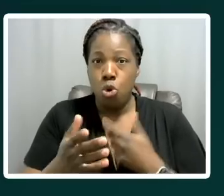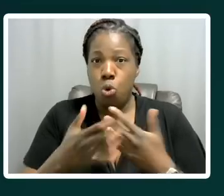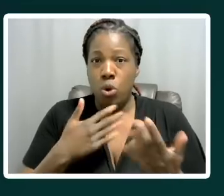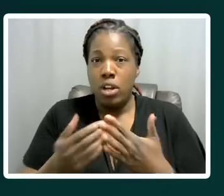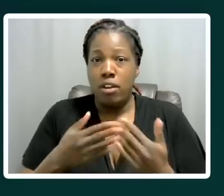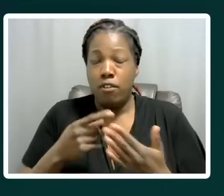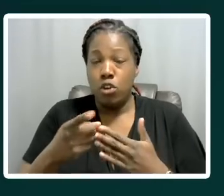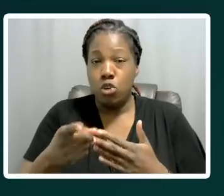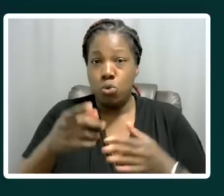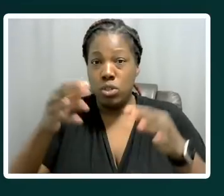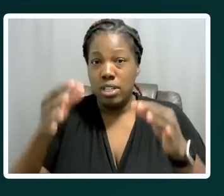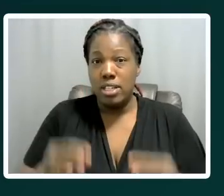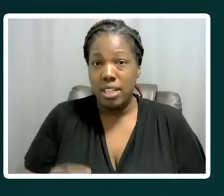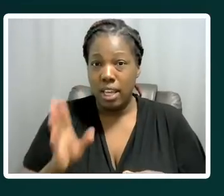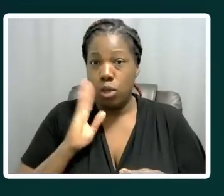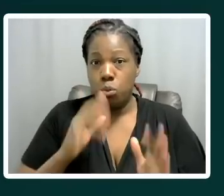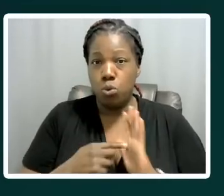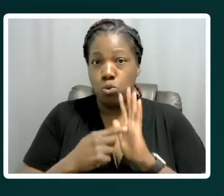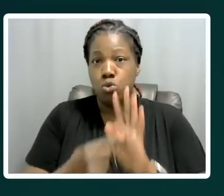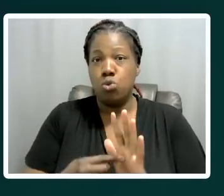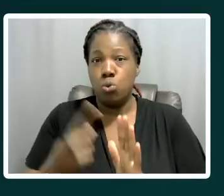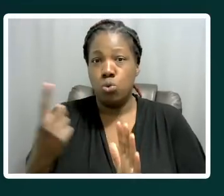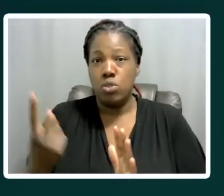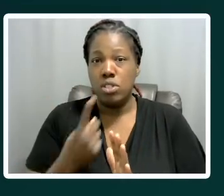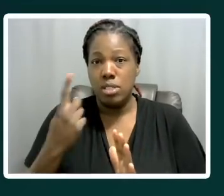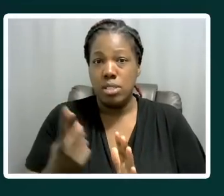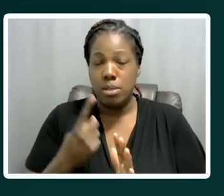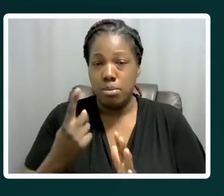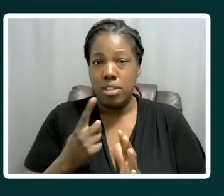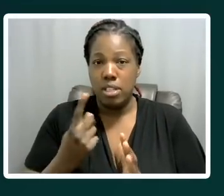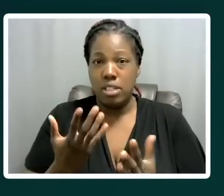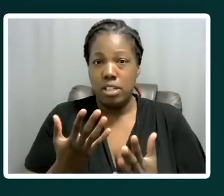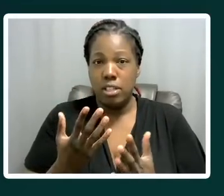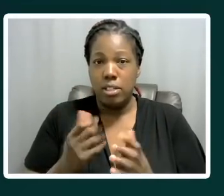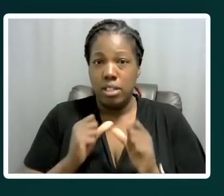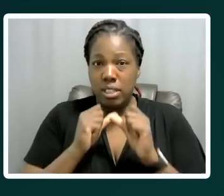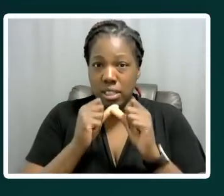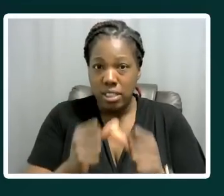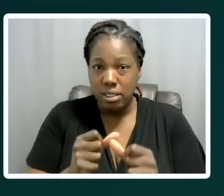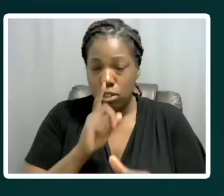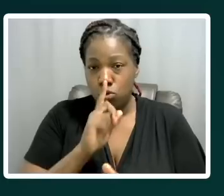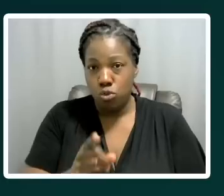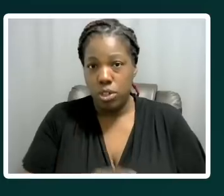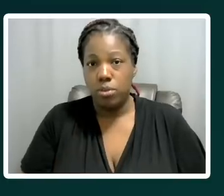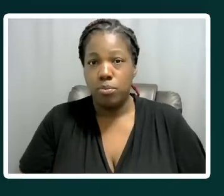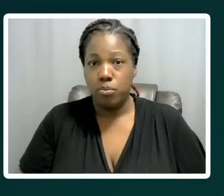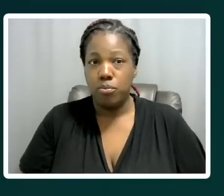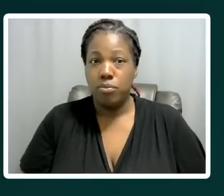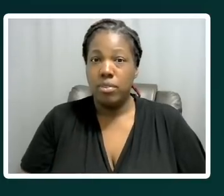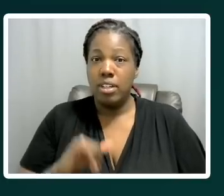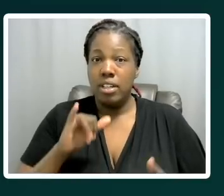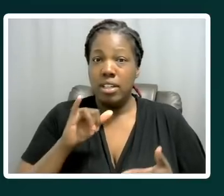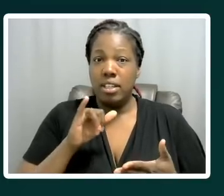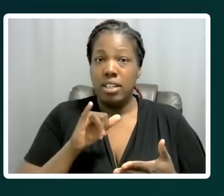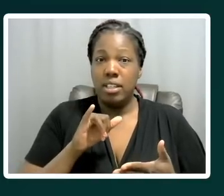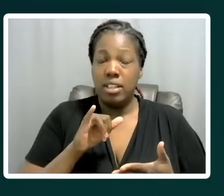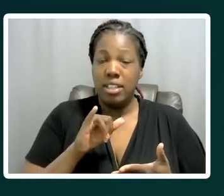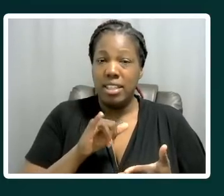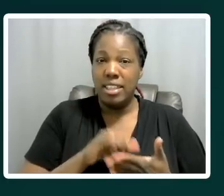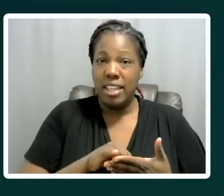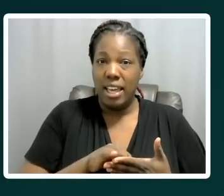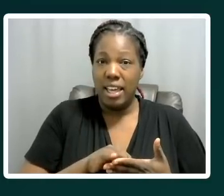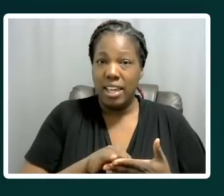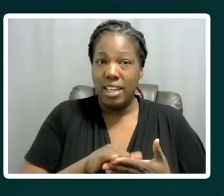it showed something consistent and realistic. That, of course, isn't very much shown in the